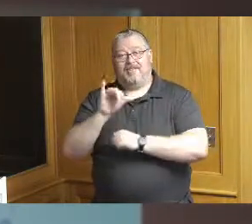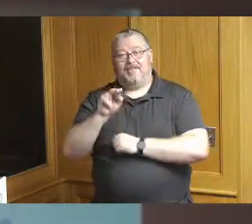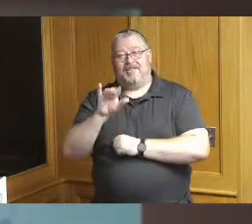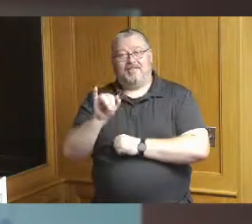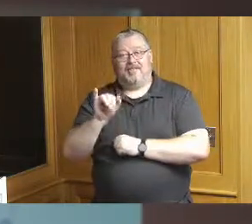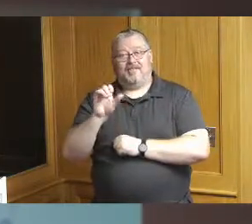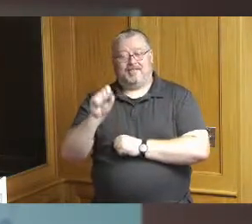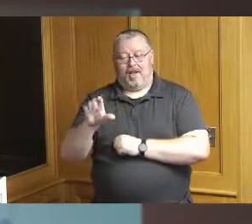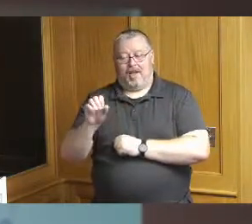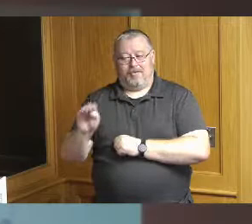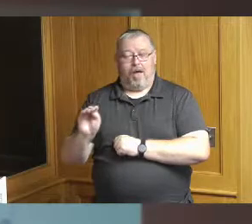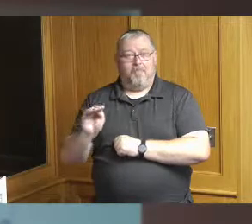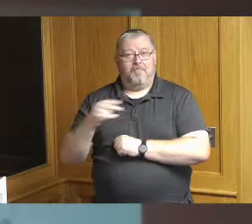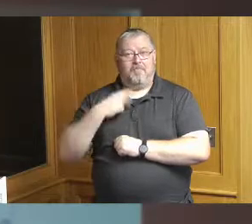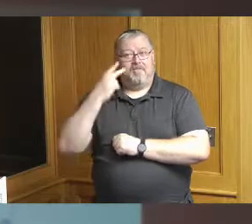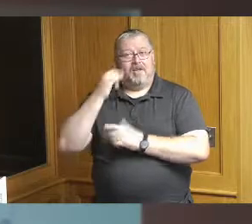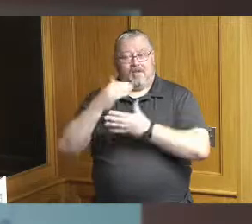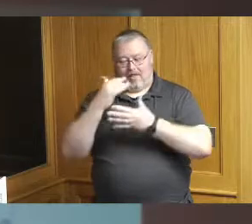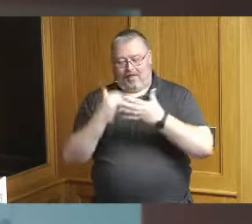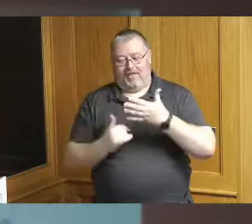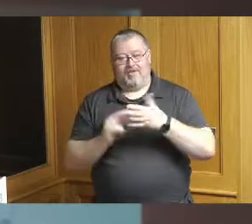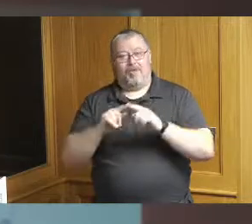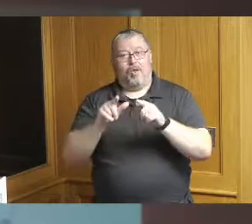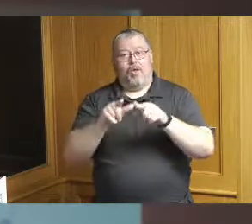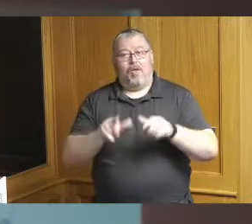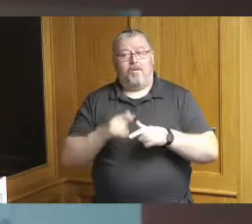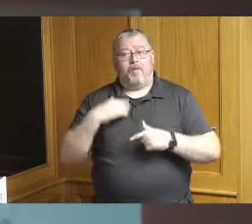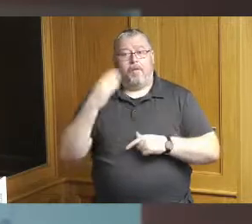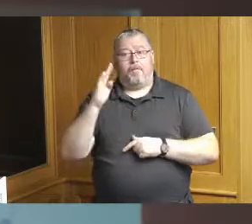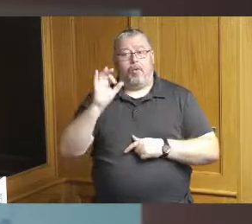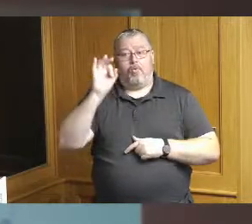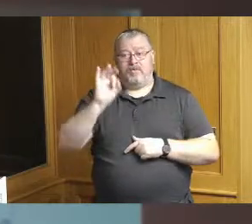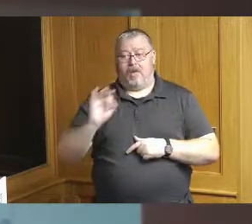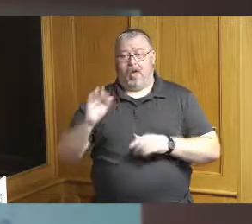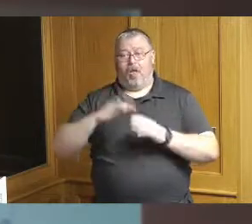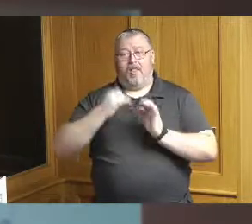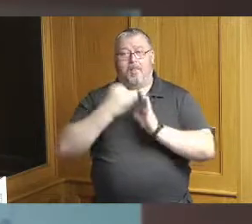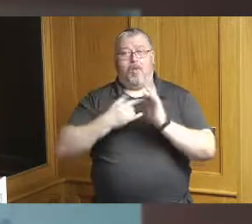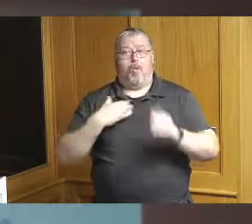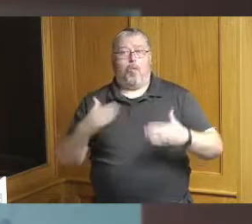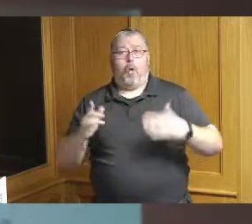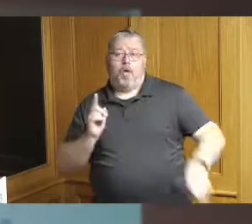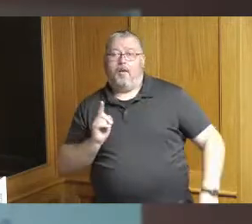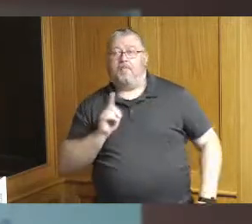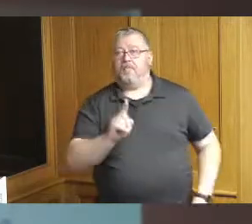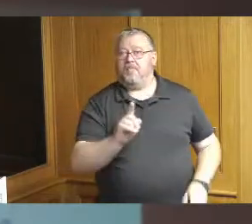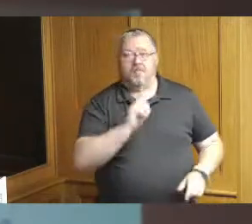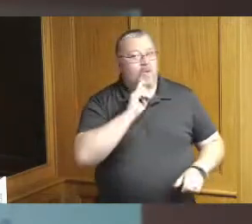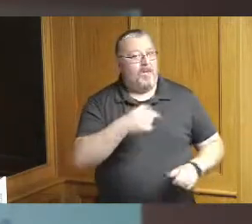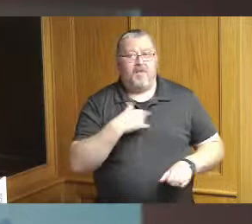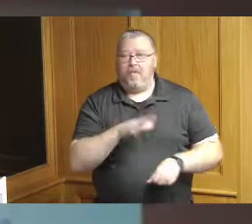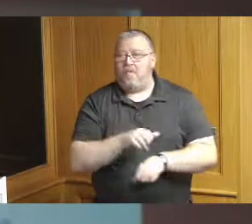locations any location with a blue dot on this map is a walk-up site you don't need an appointment